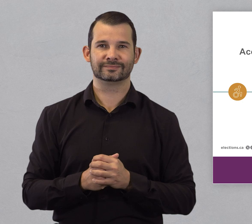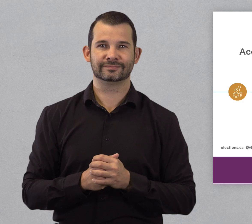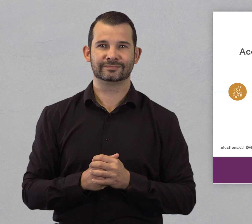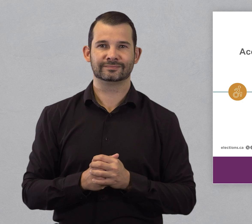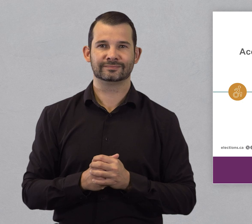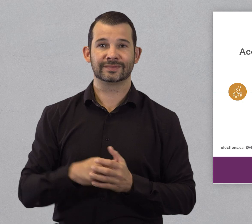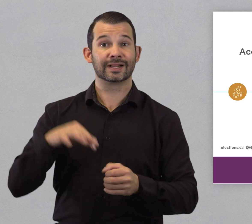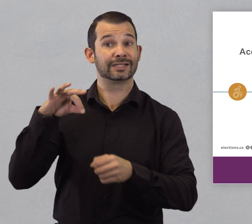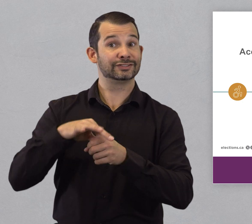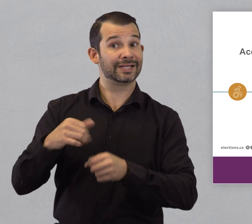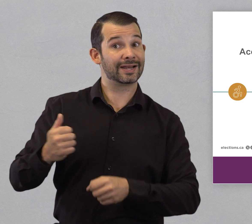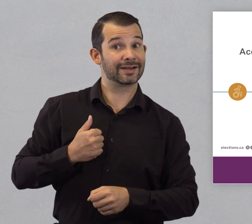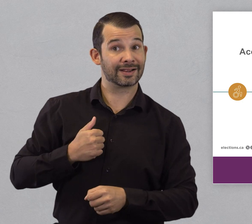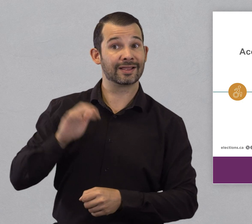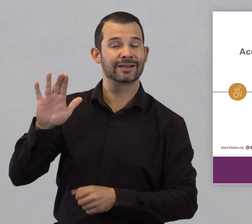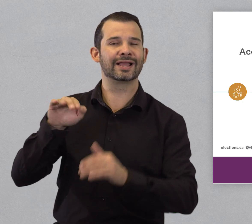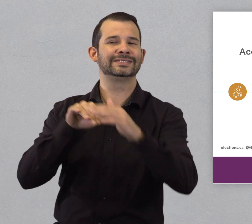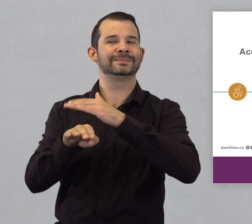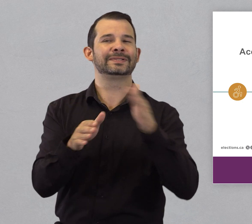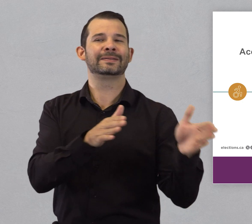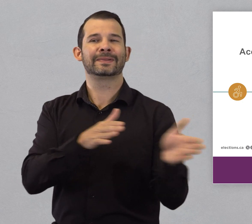Elections Canada’s Accessibility Plan